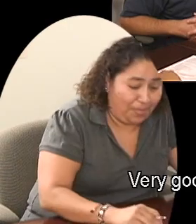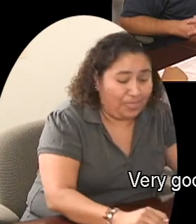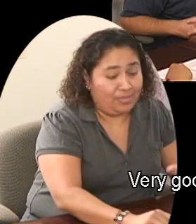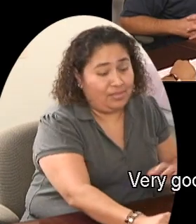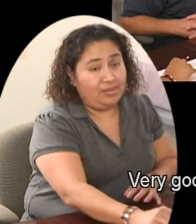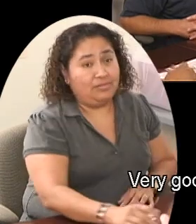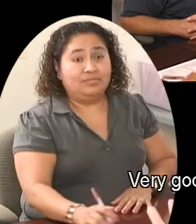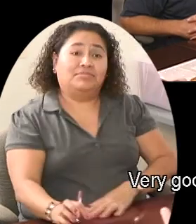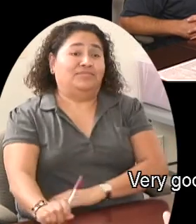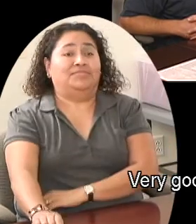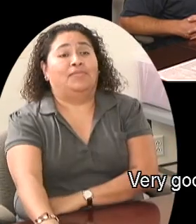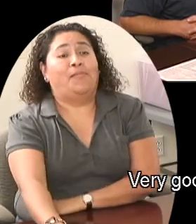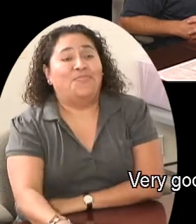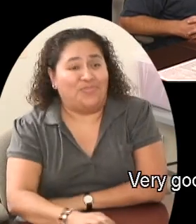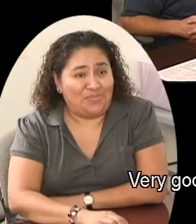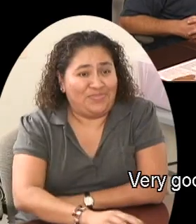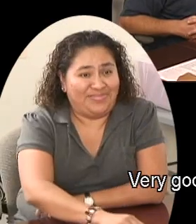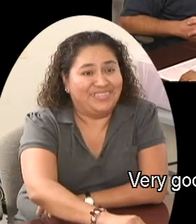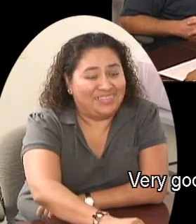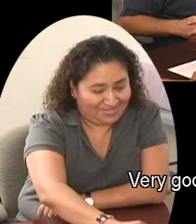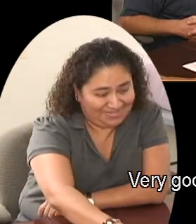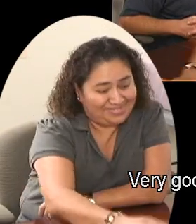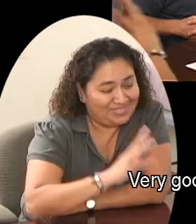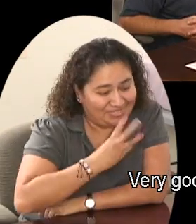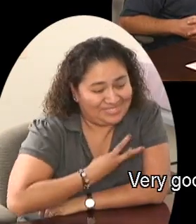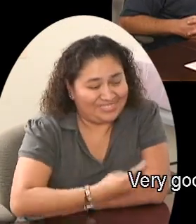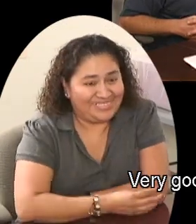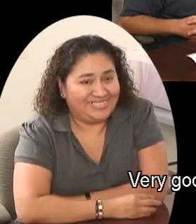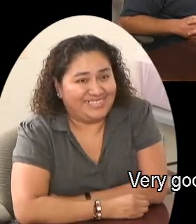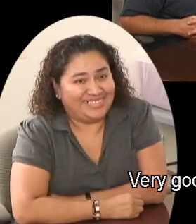Very good. Thank you.